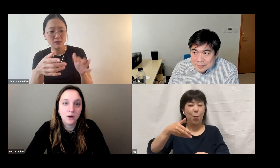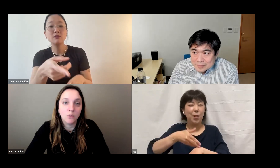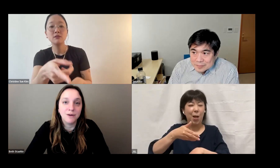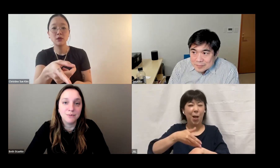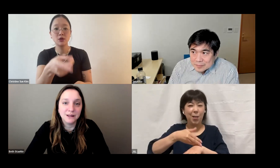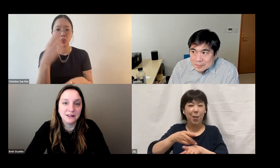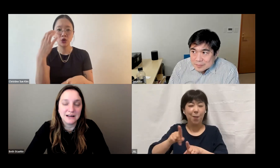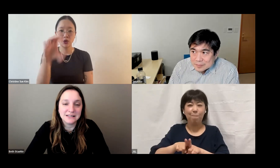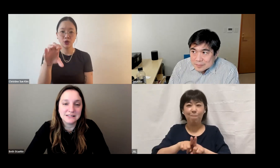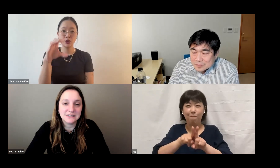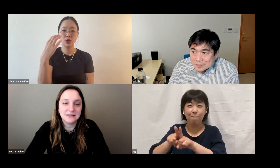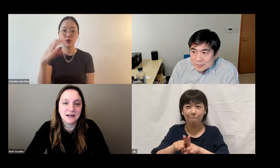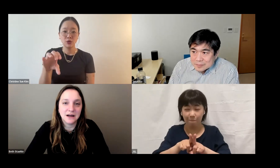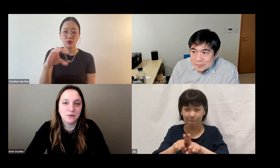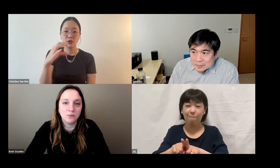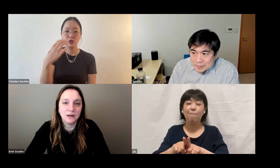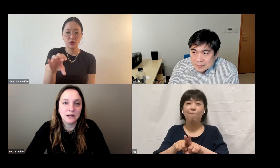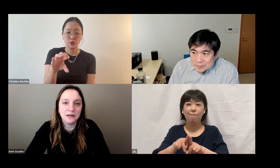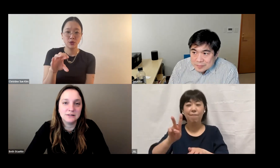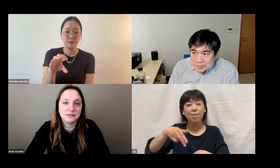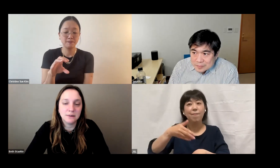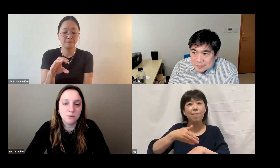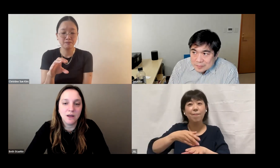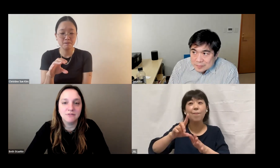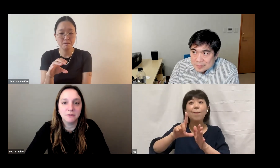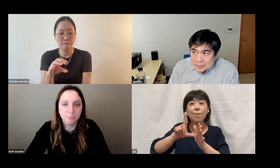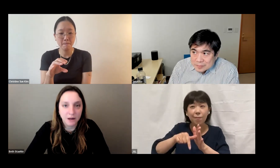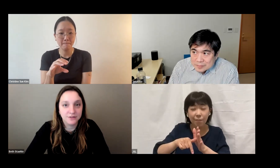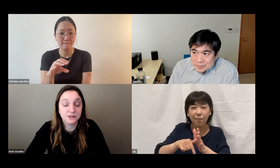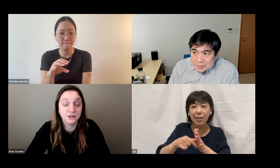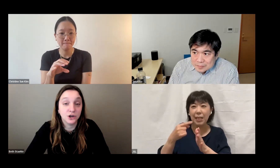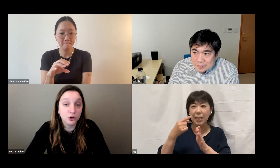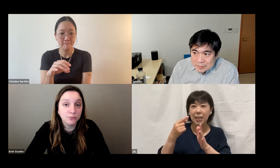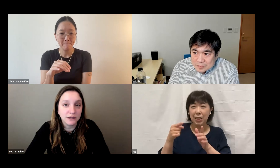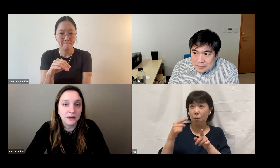we realized that we needed some way for Beth to cue me